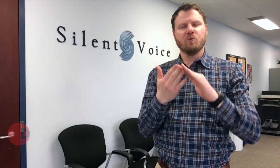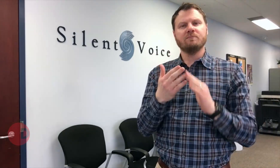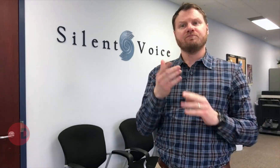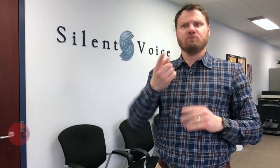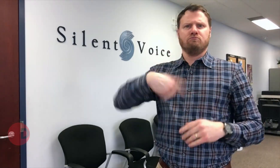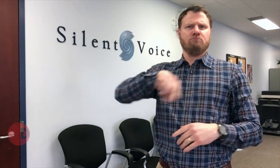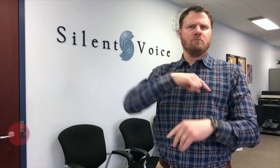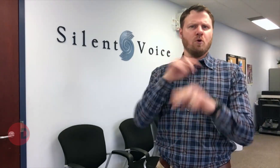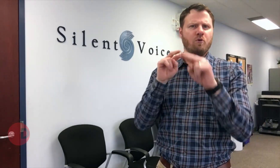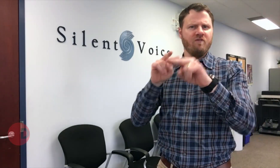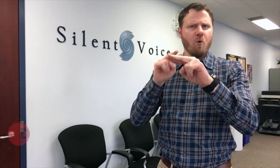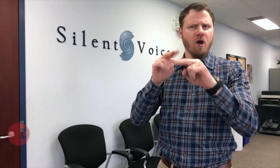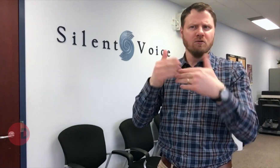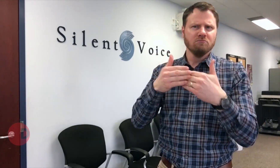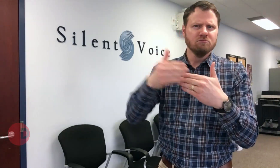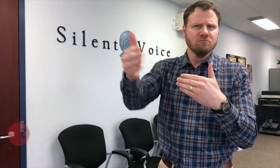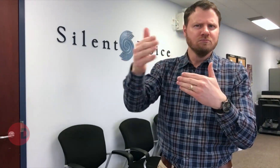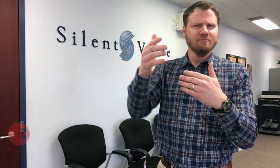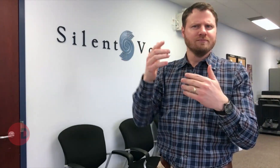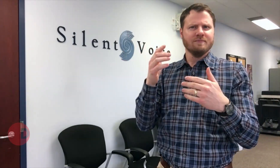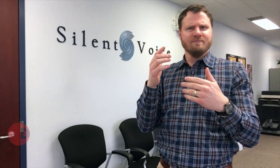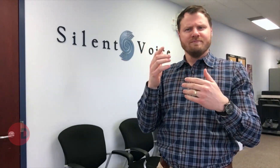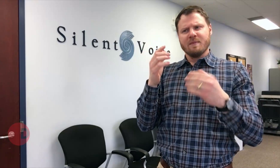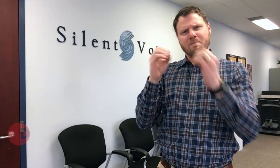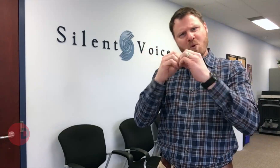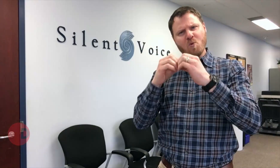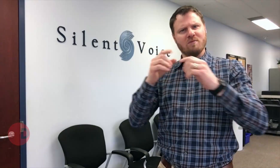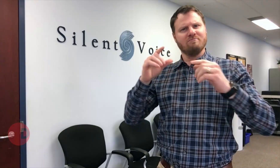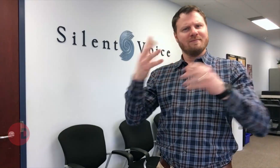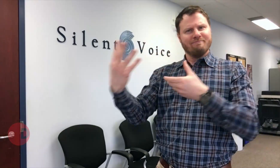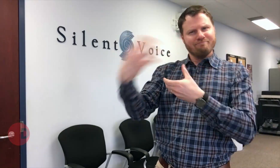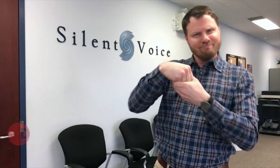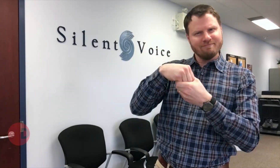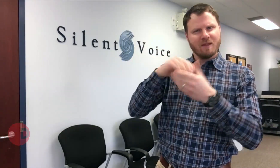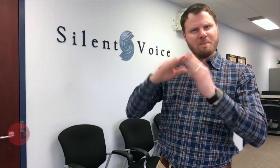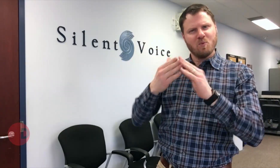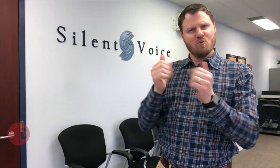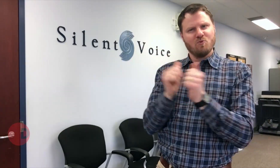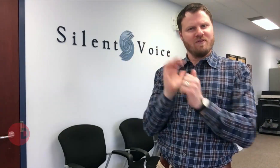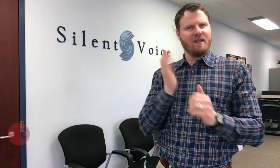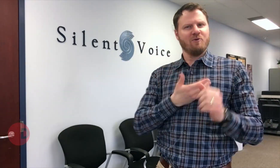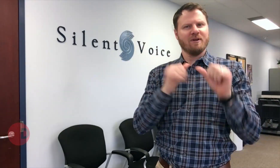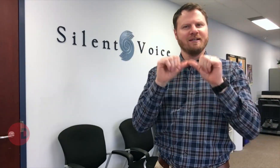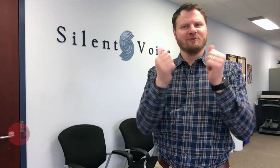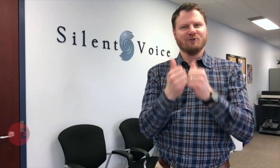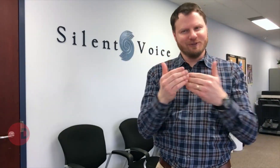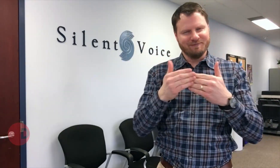We look forward to greater involvement from the community with our agency onwards.